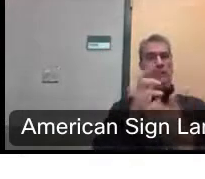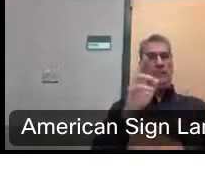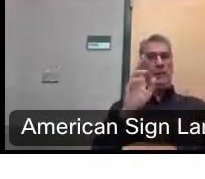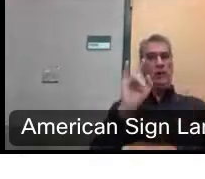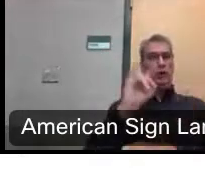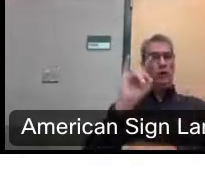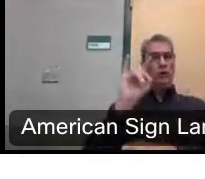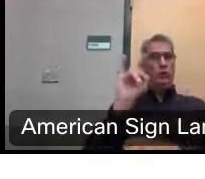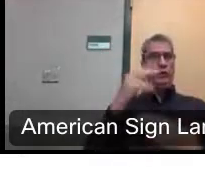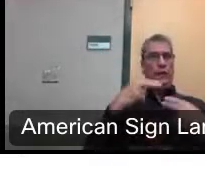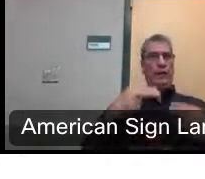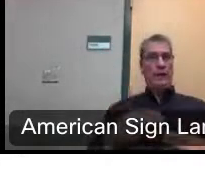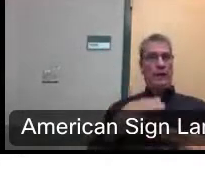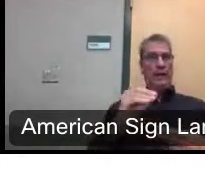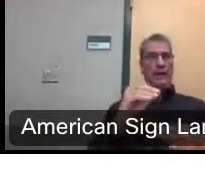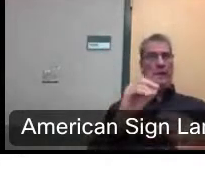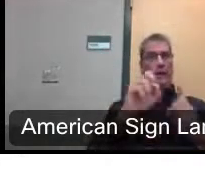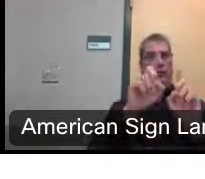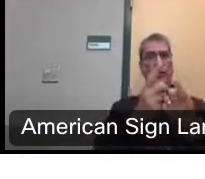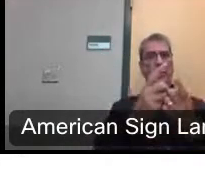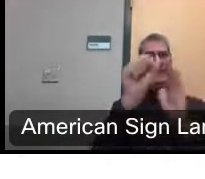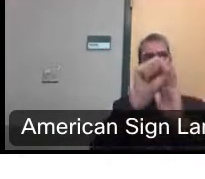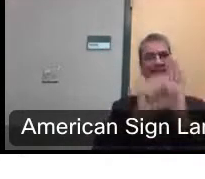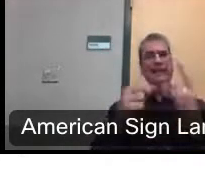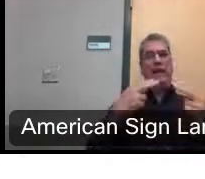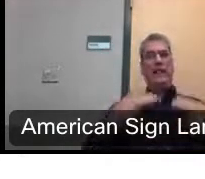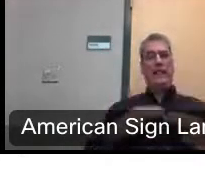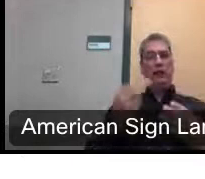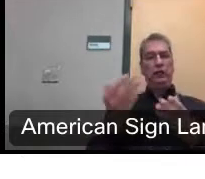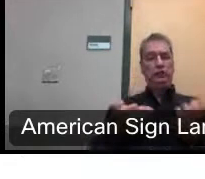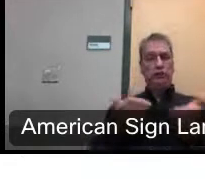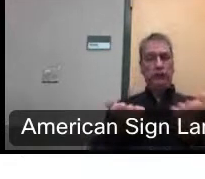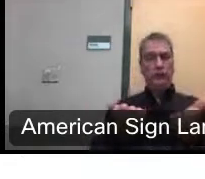and the Department of state health services this year because of the topic.